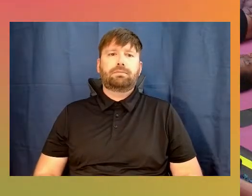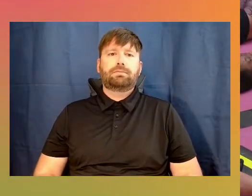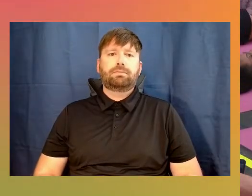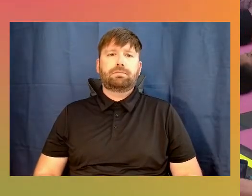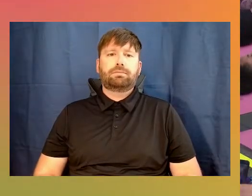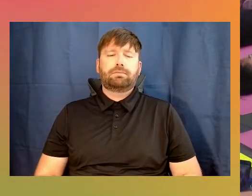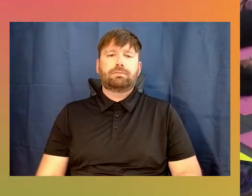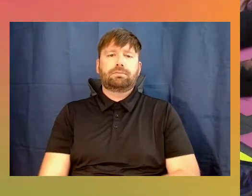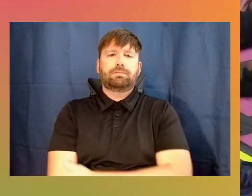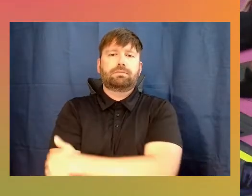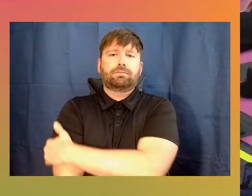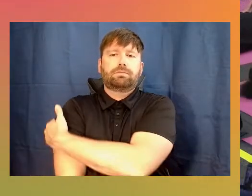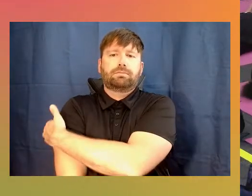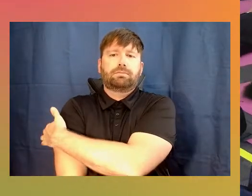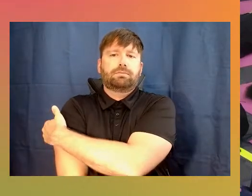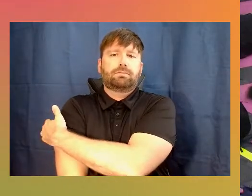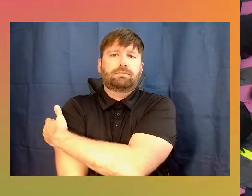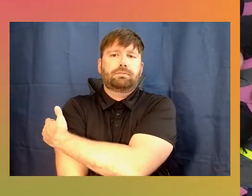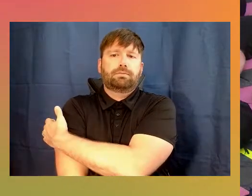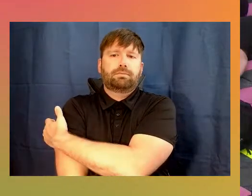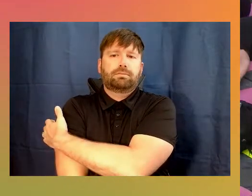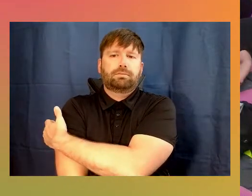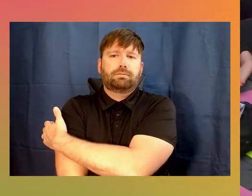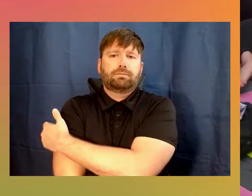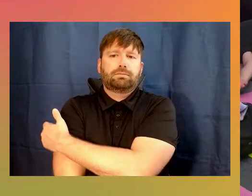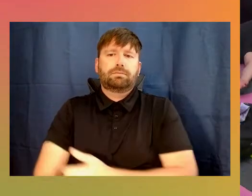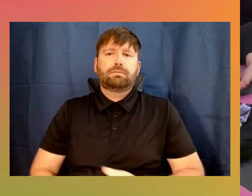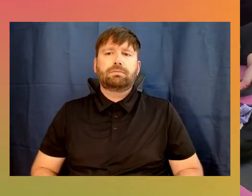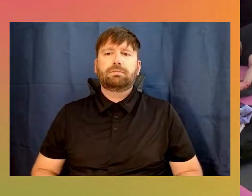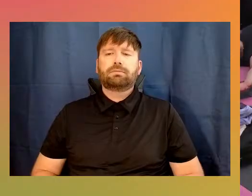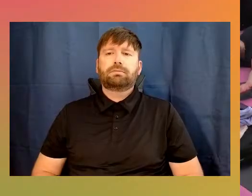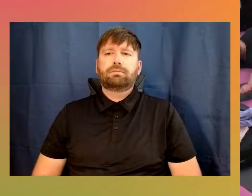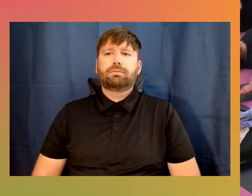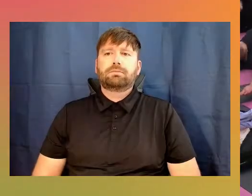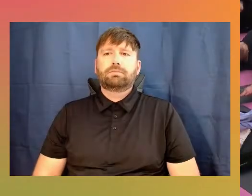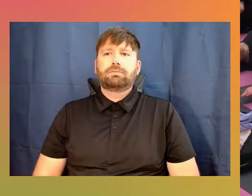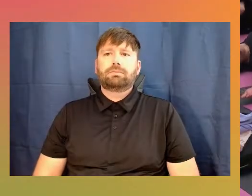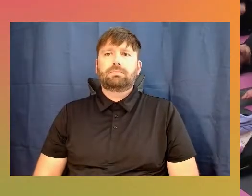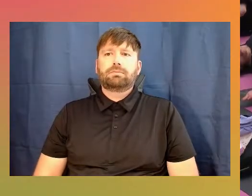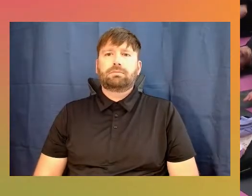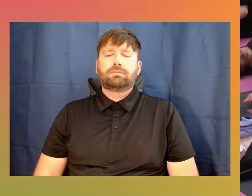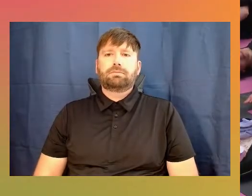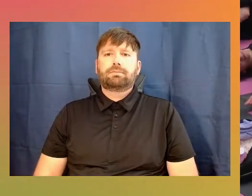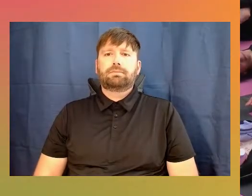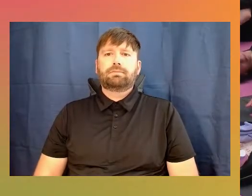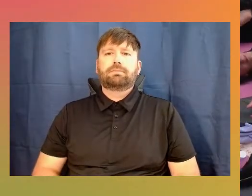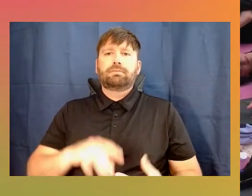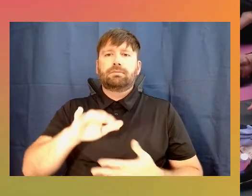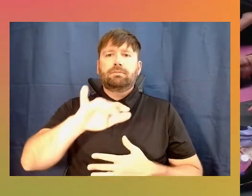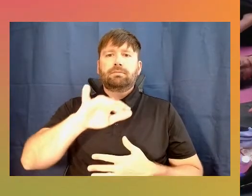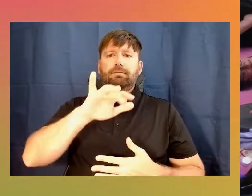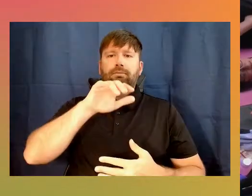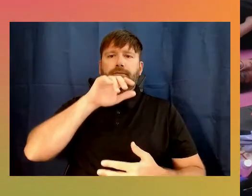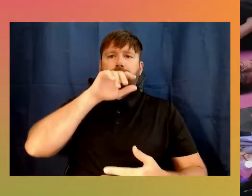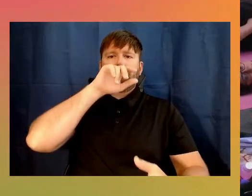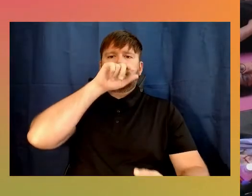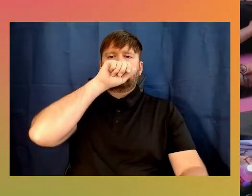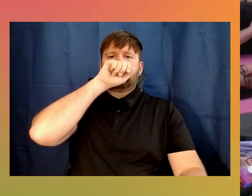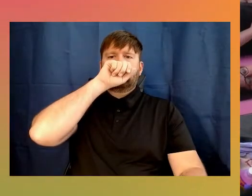ARM, GAZE CAN COME OVER THE